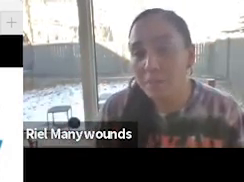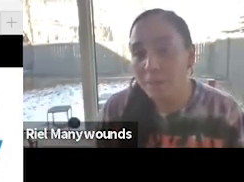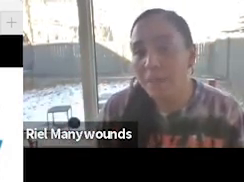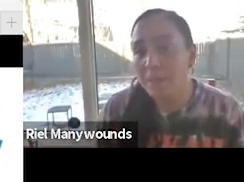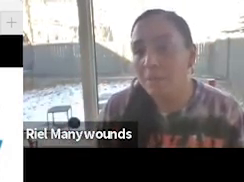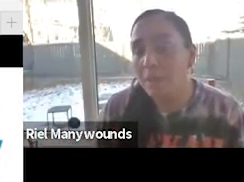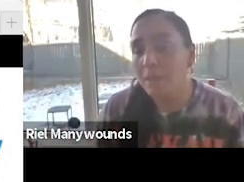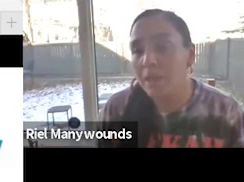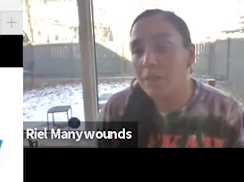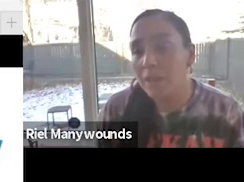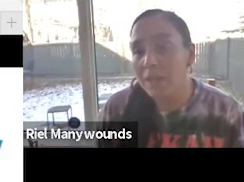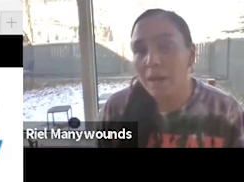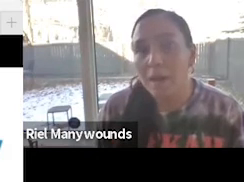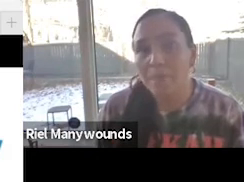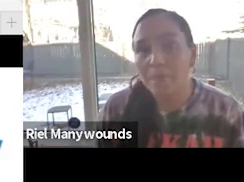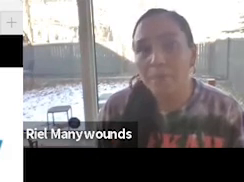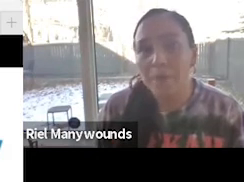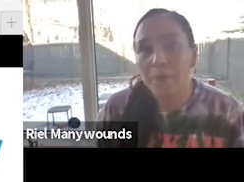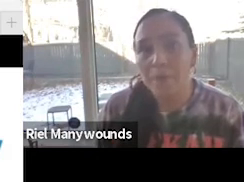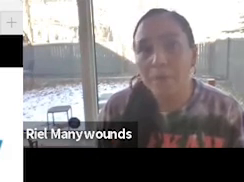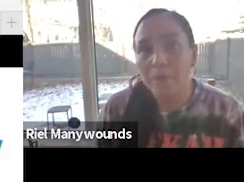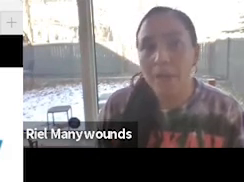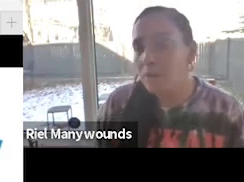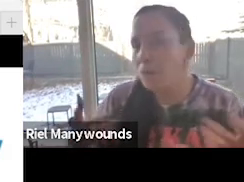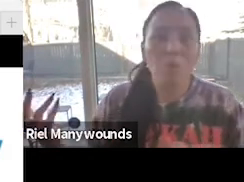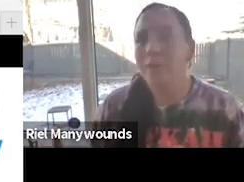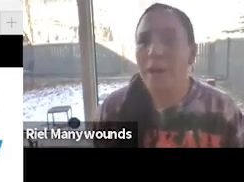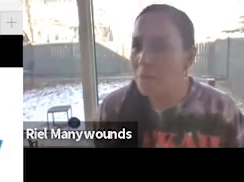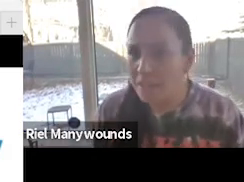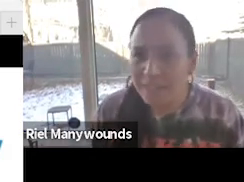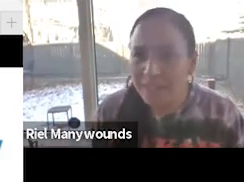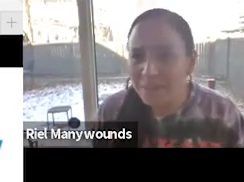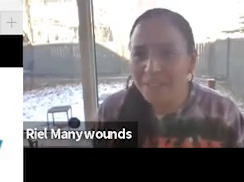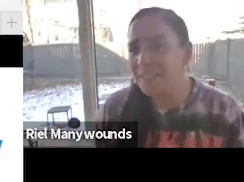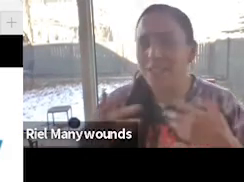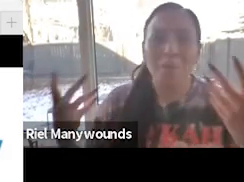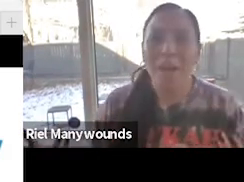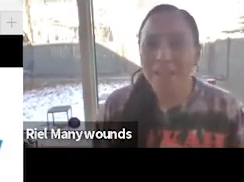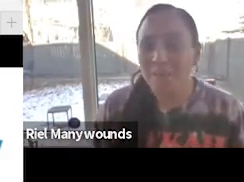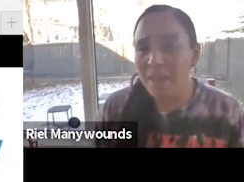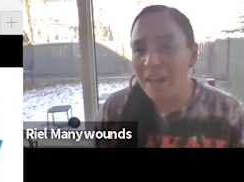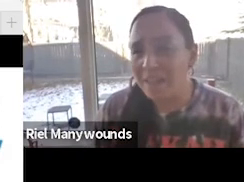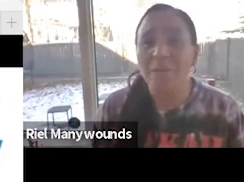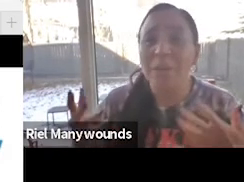these babies in the unmarked graves. I don't know what I want, you know. Like stop asking me that.